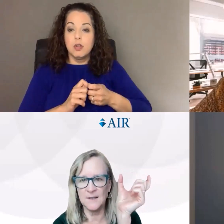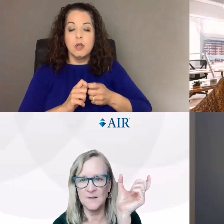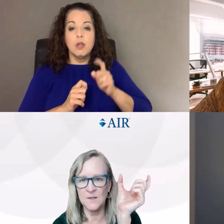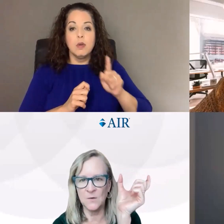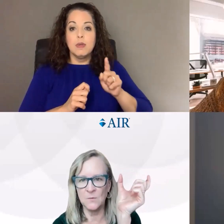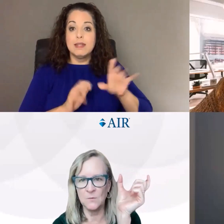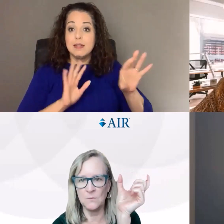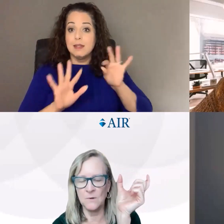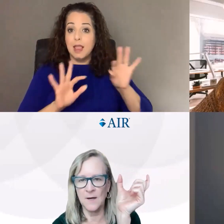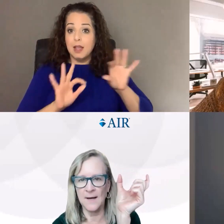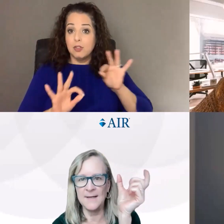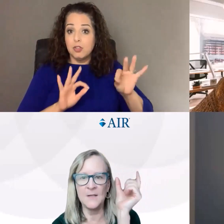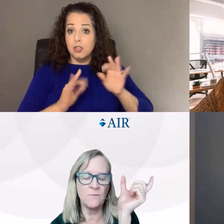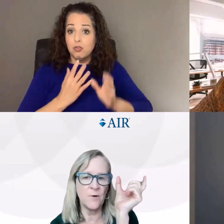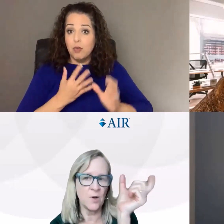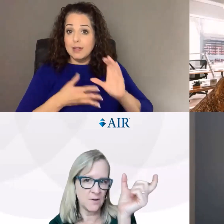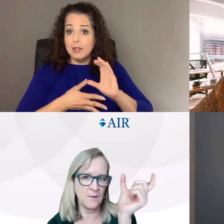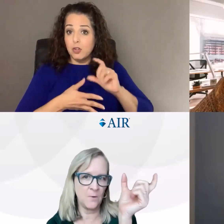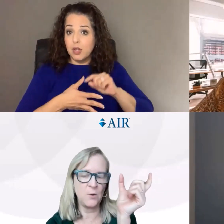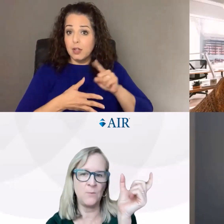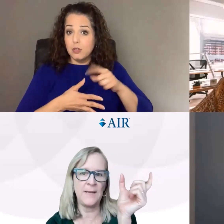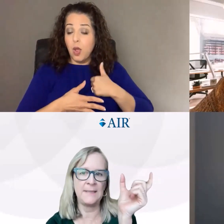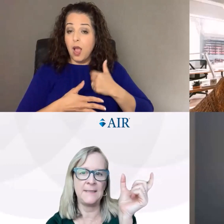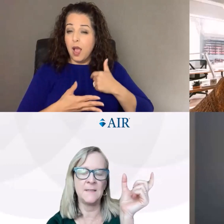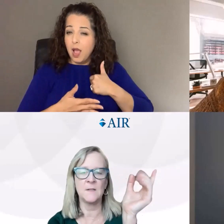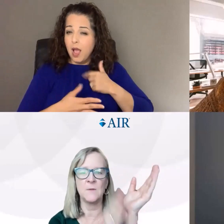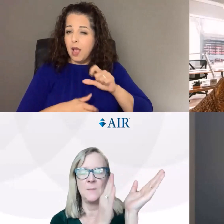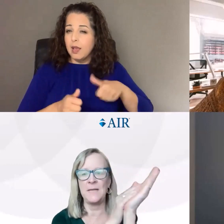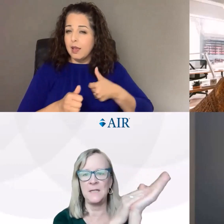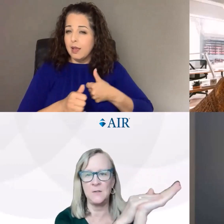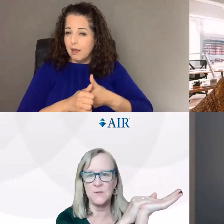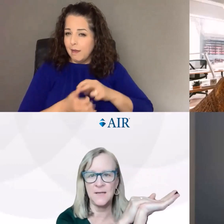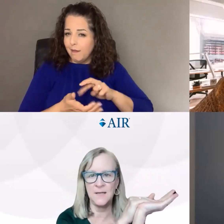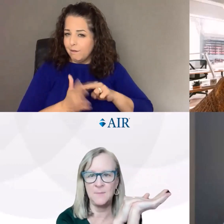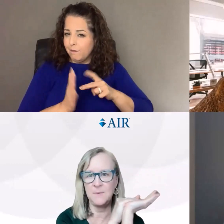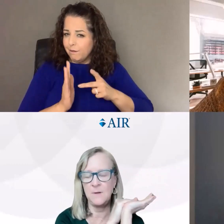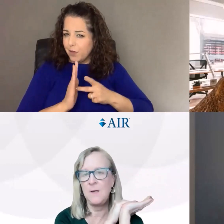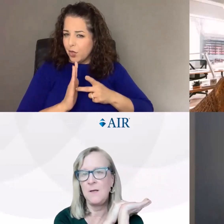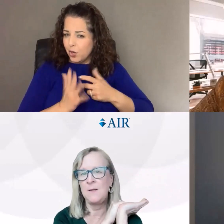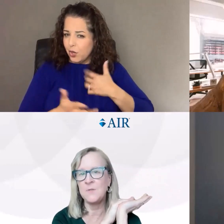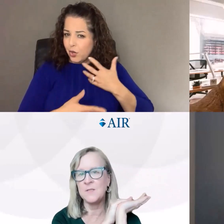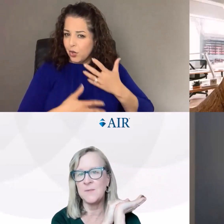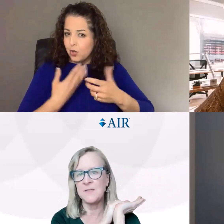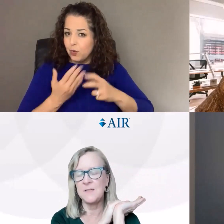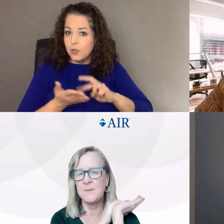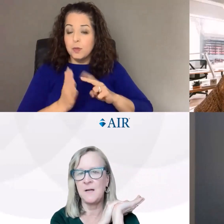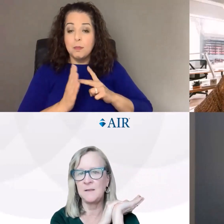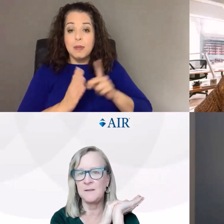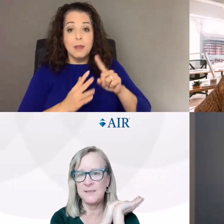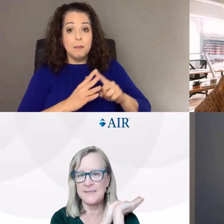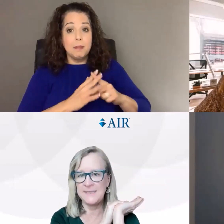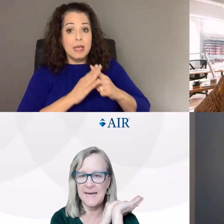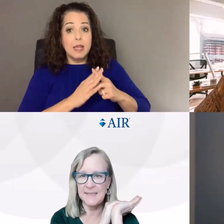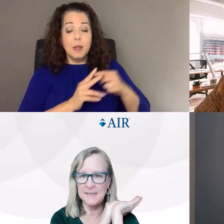And so I inferred that what you meant is-- because in the beginning, you said that participants needed to be cognitively intact.